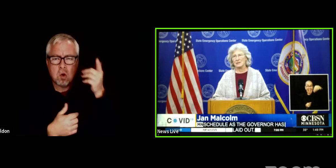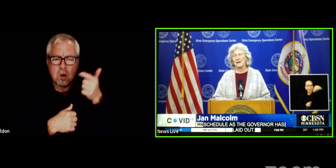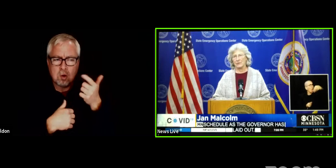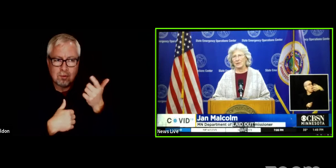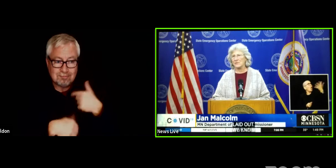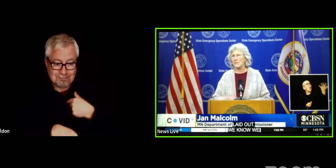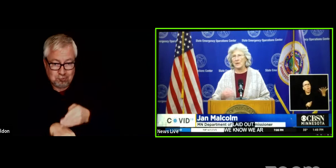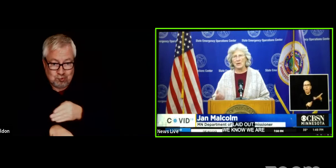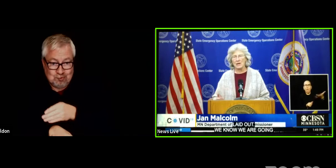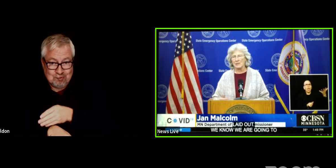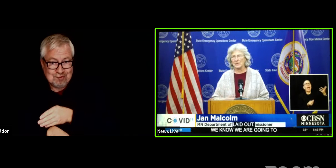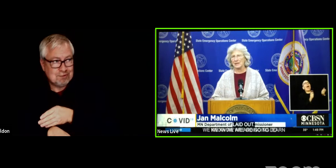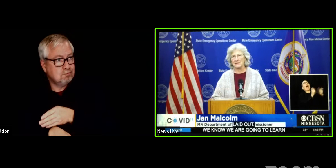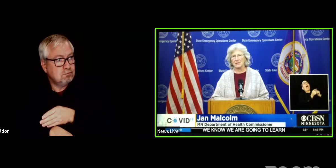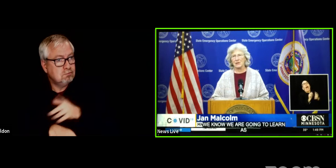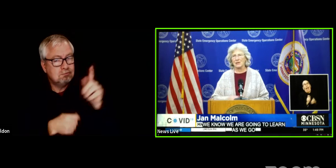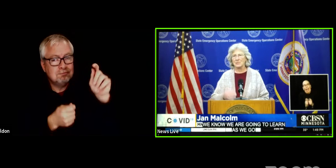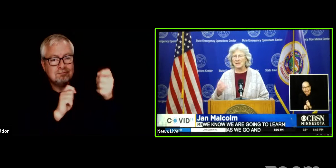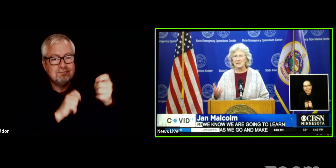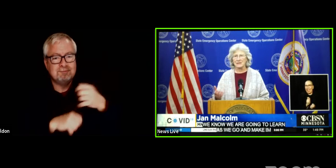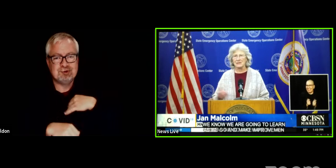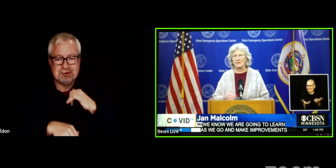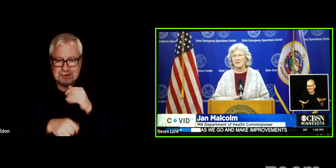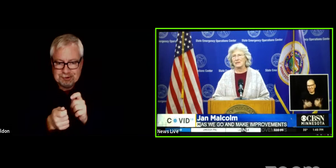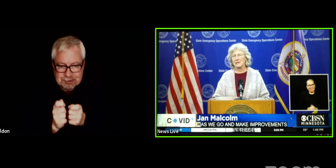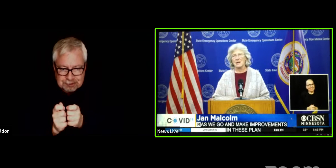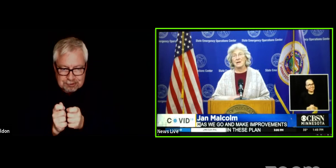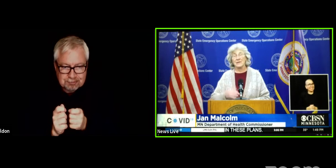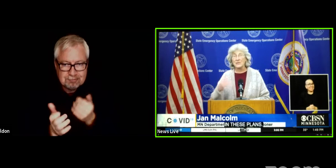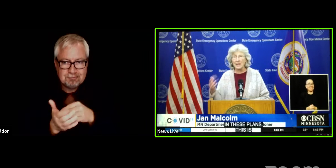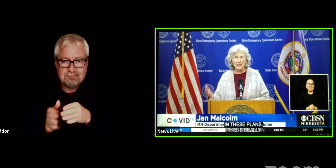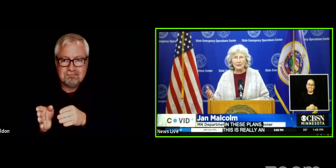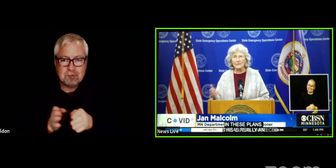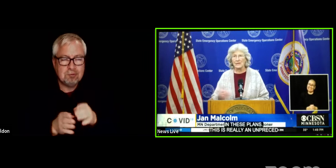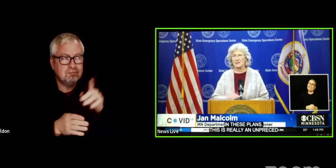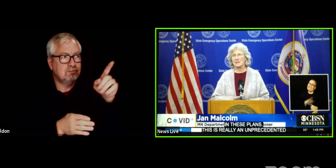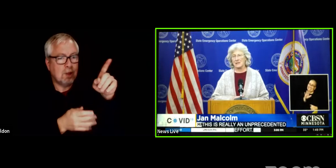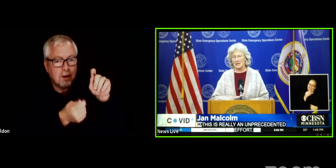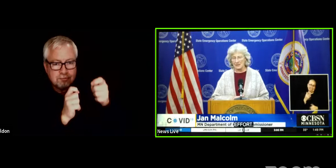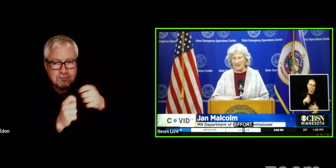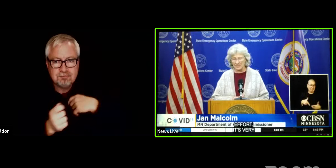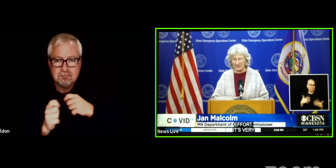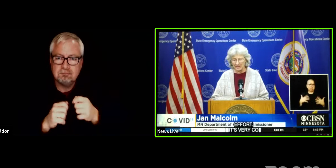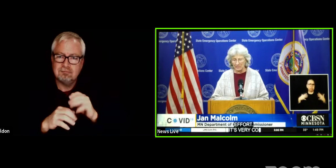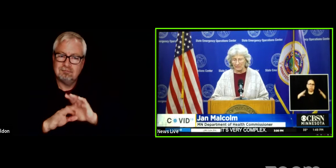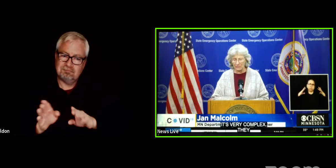EFFORT. IT'S VERY COMPLEX. THERE ARE COMPLEXITIES TO THIS, THE SCALE OF THIS HAS NOT BEEN DONE BEFORE.